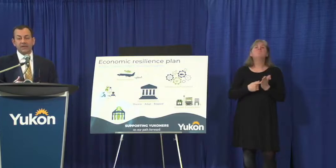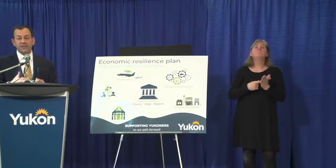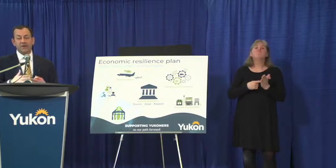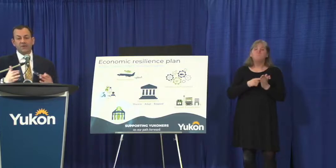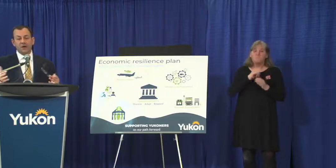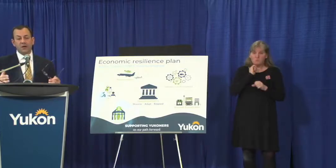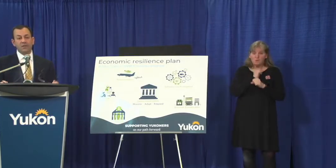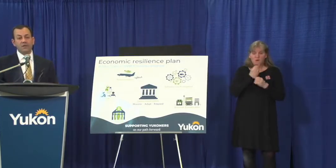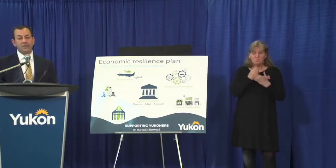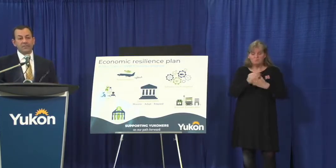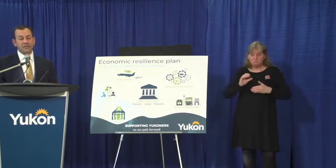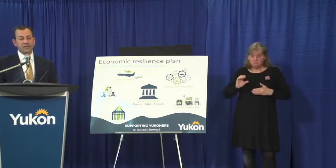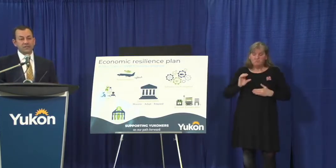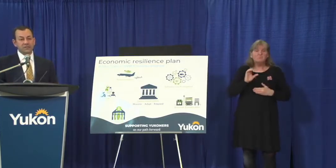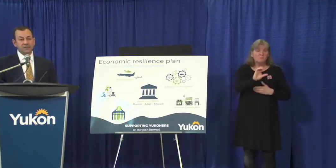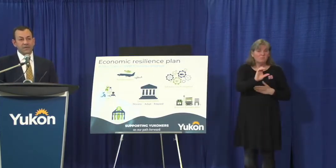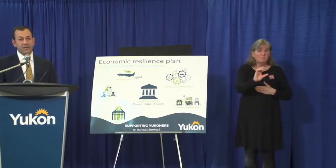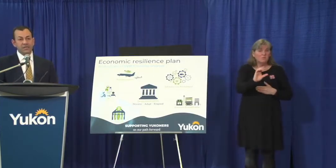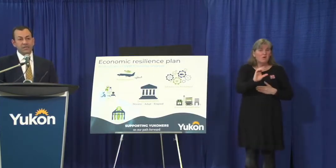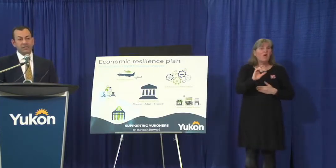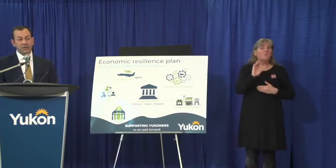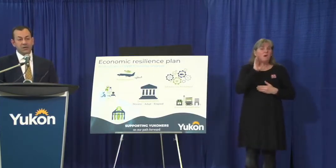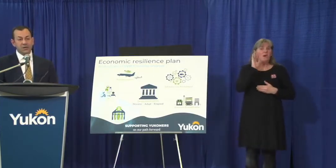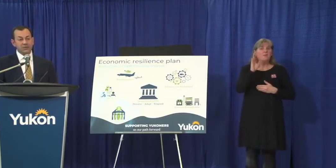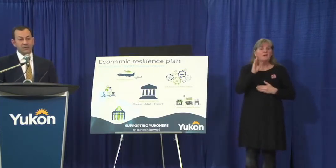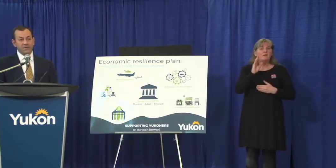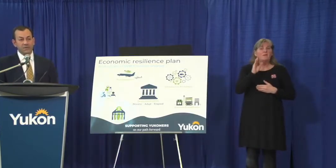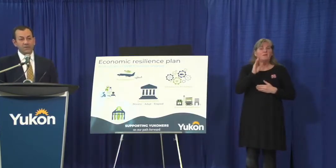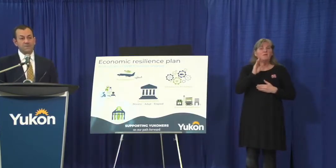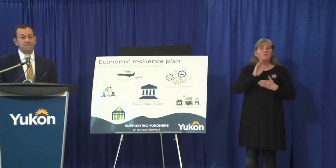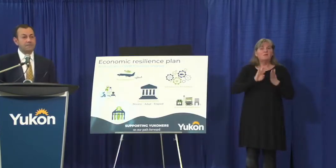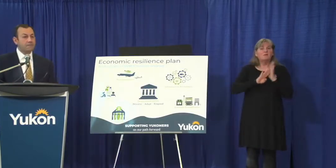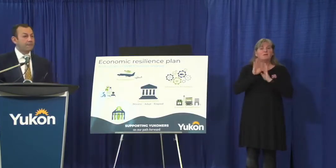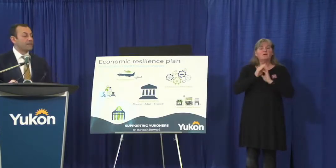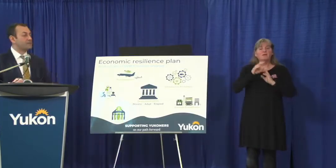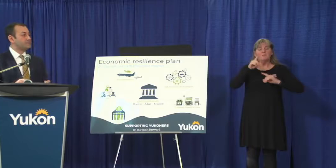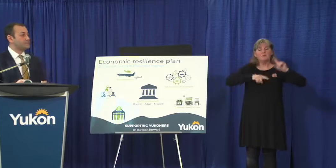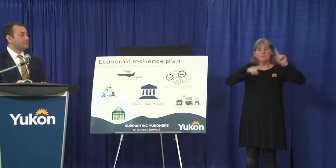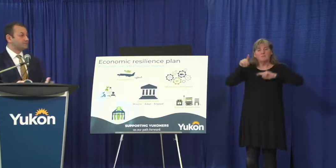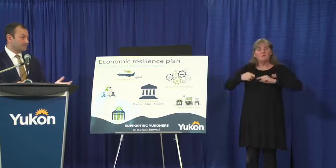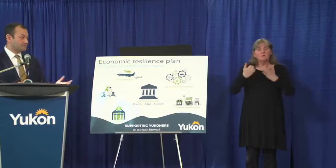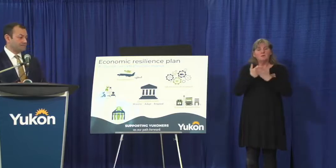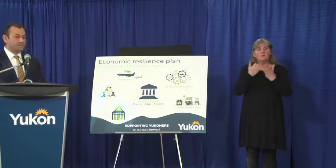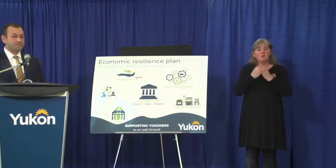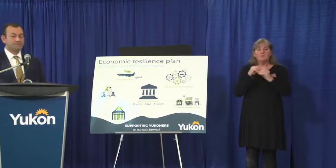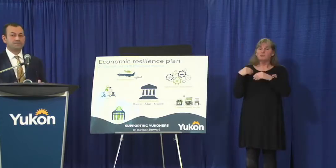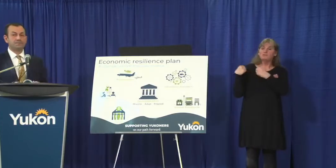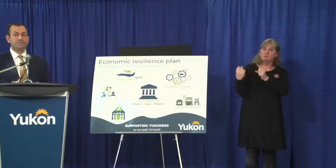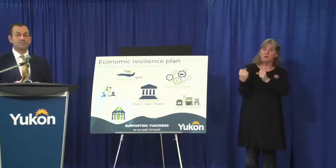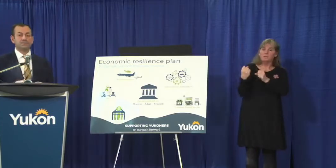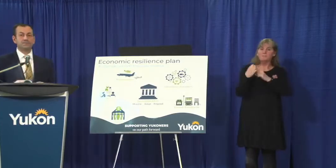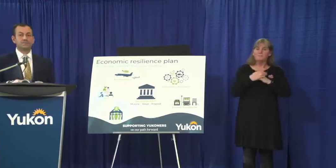lead diversification in a strong economy going forward. Thanks minister, all say a